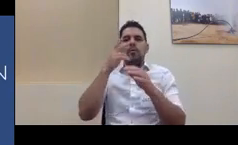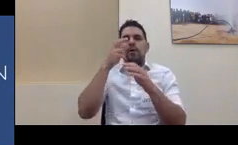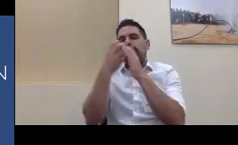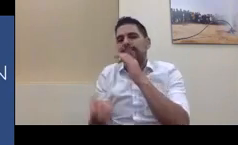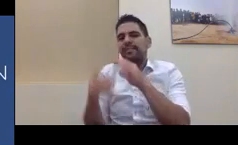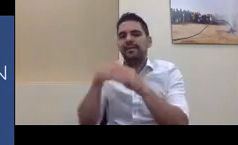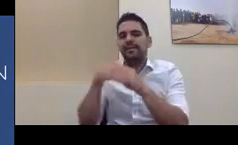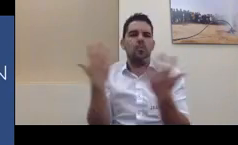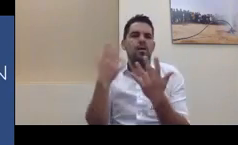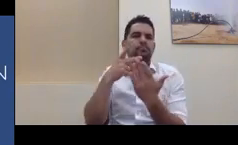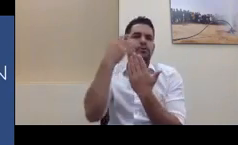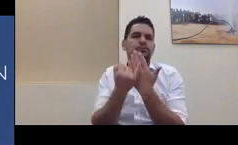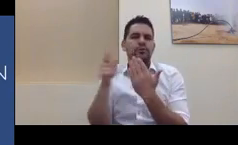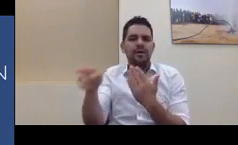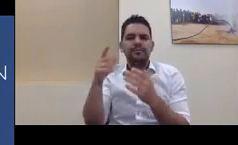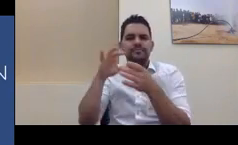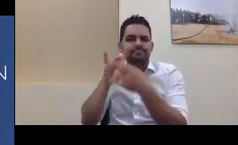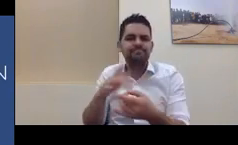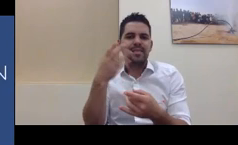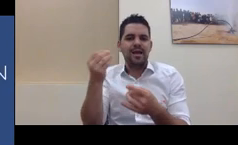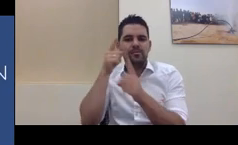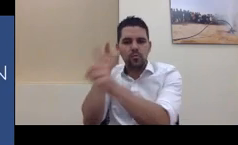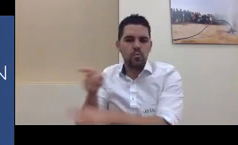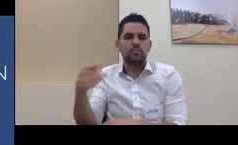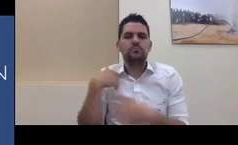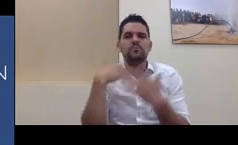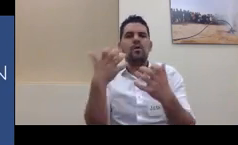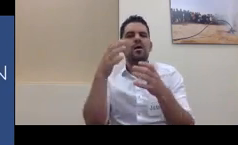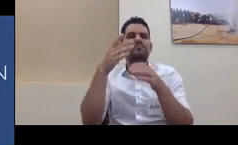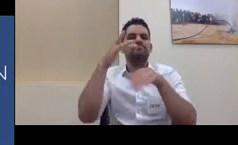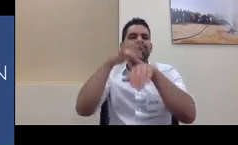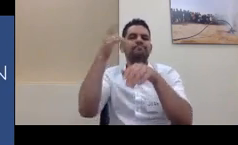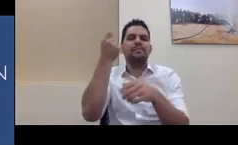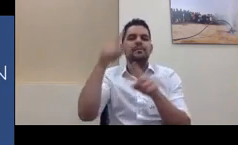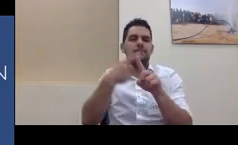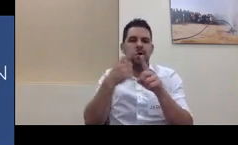So, before we get into what the project is about and the goals, I want to,